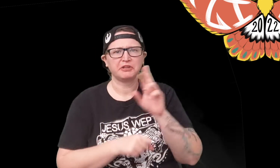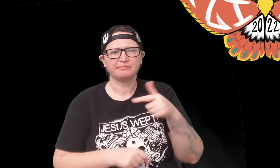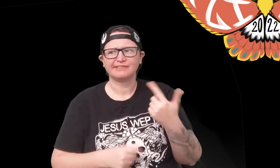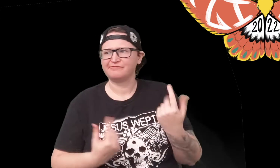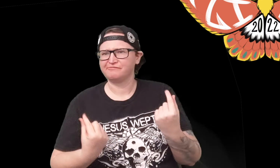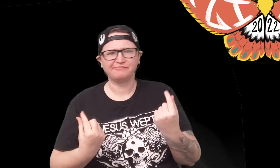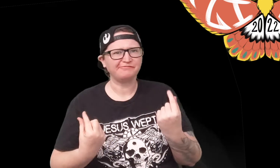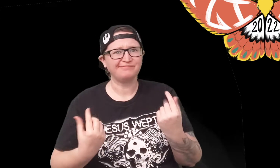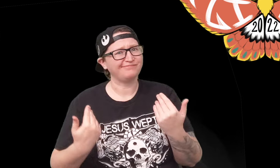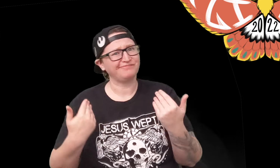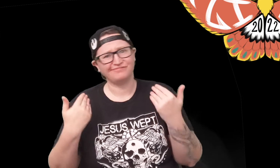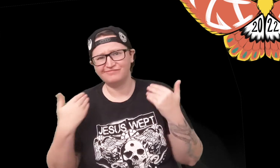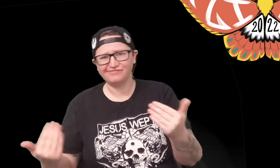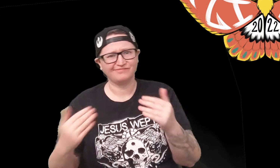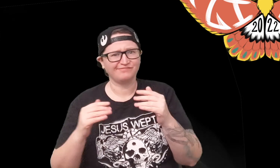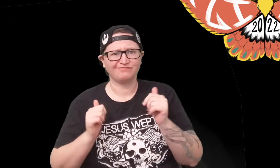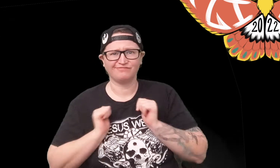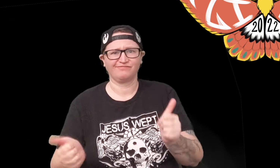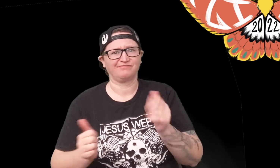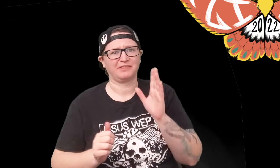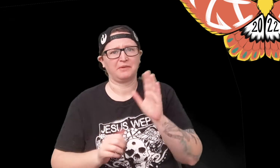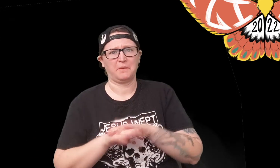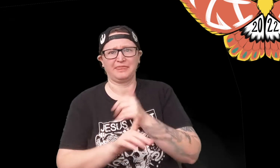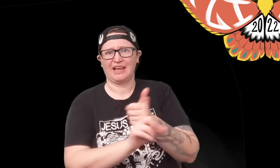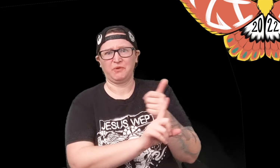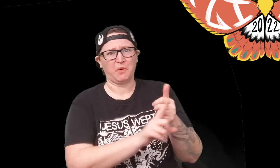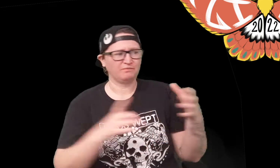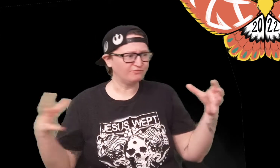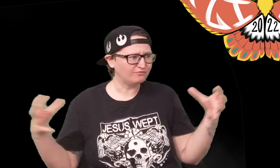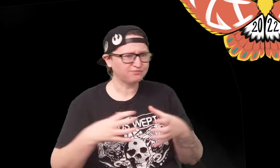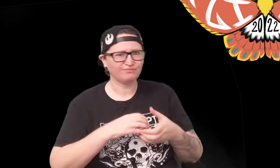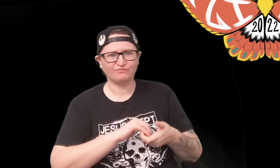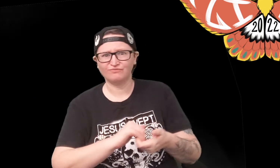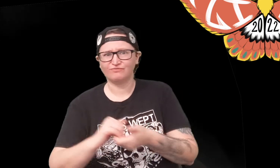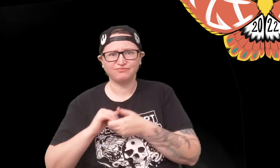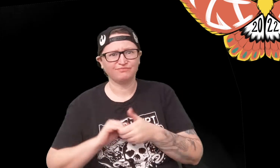is the people who make RPG didn't know what to do so they decided to go ahead take matters into